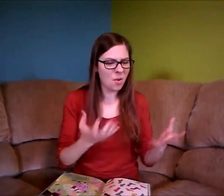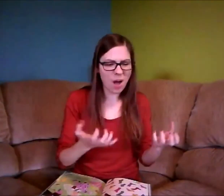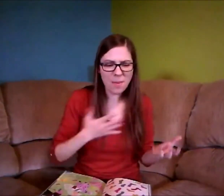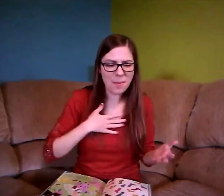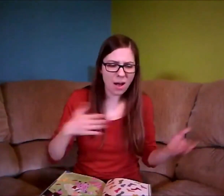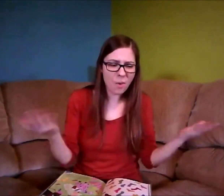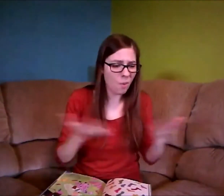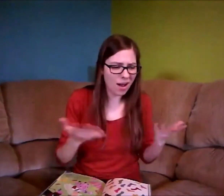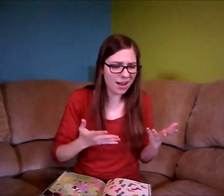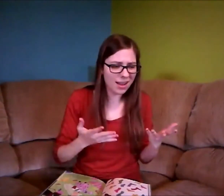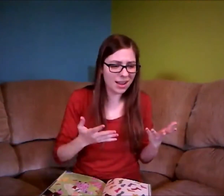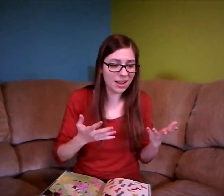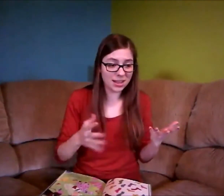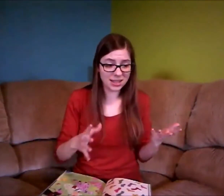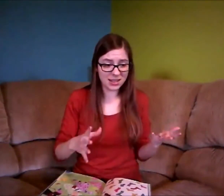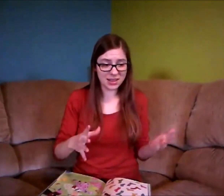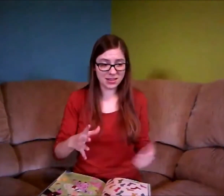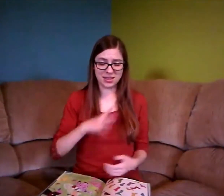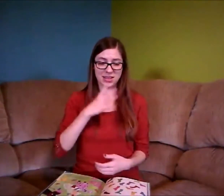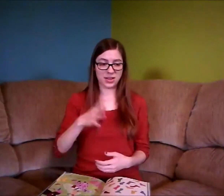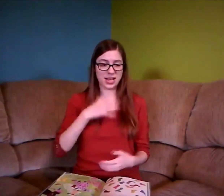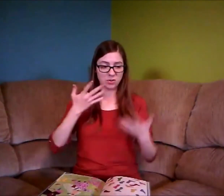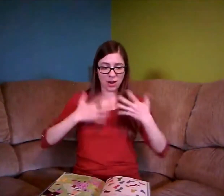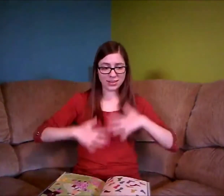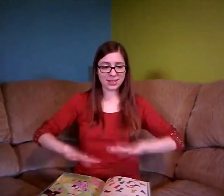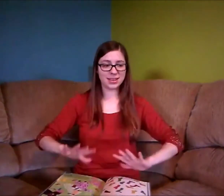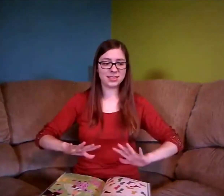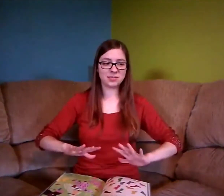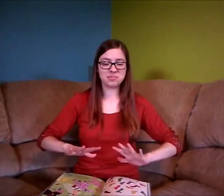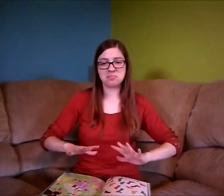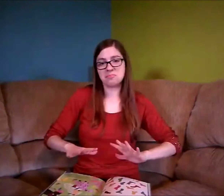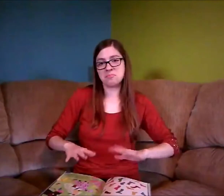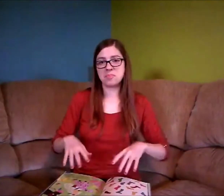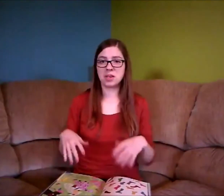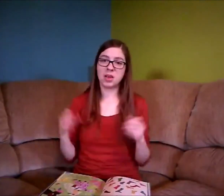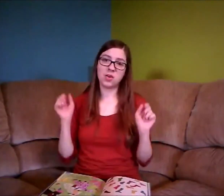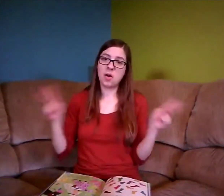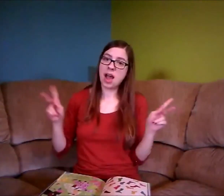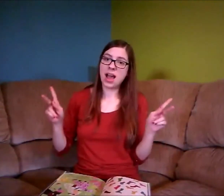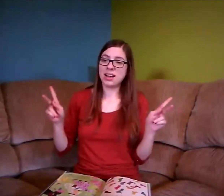She thought he asked for silky dresses.